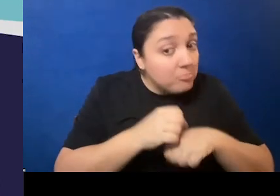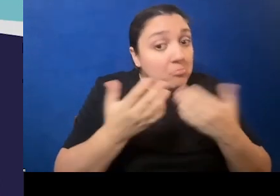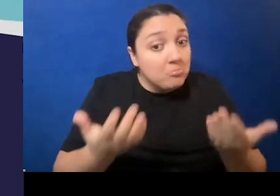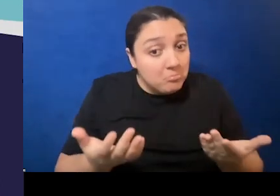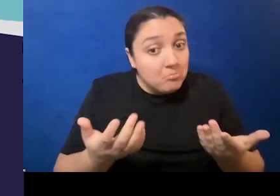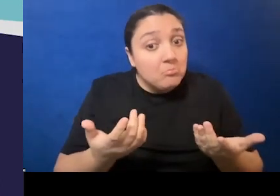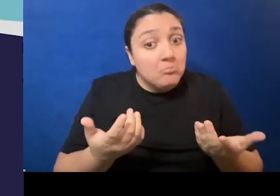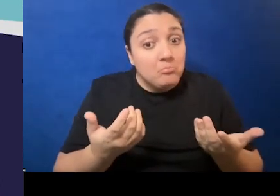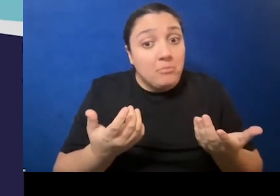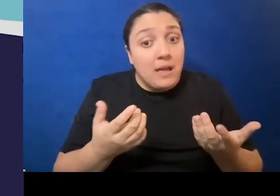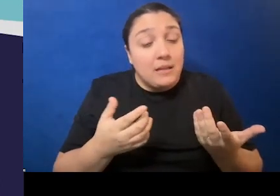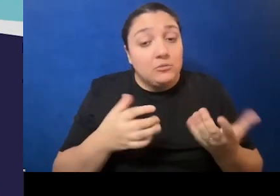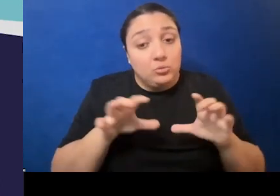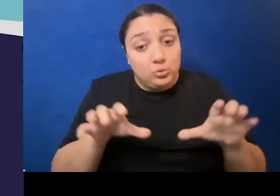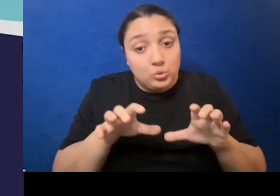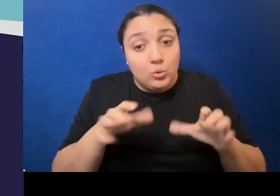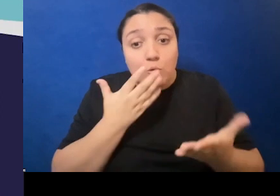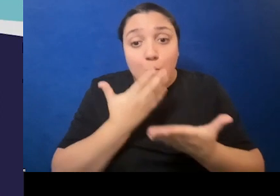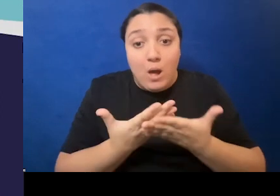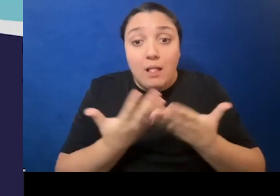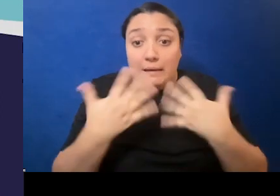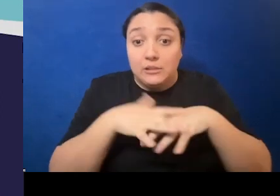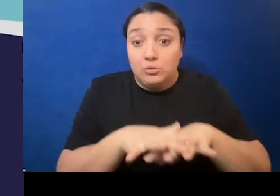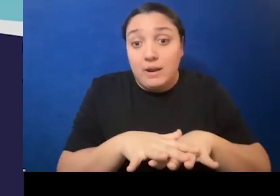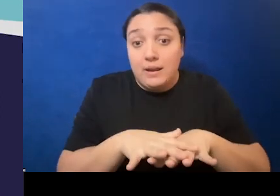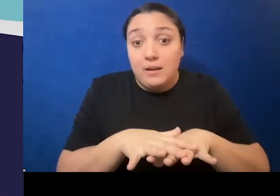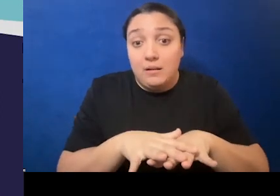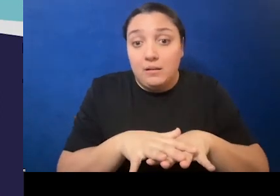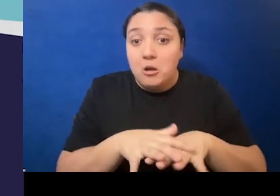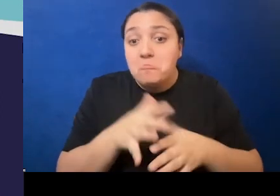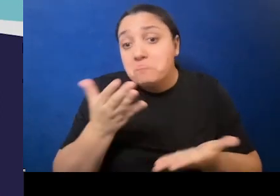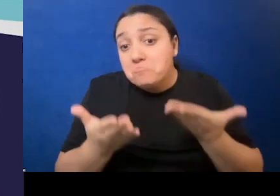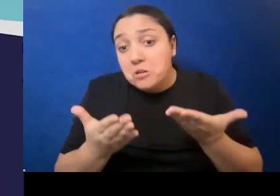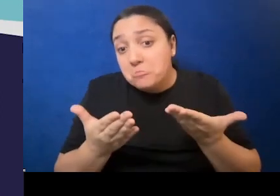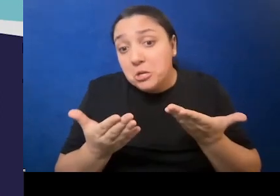HOMEWORK AND DO WELL INTEGRATED